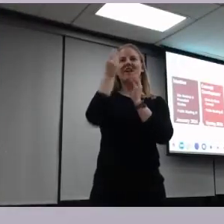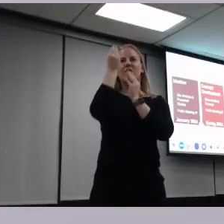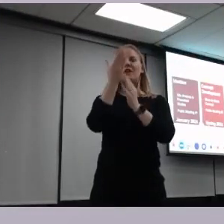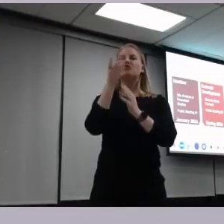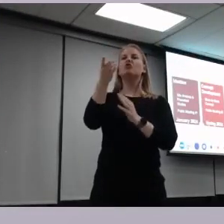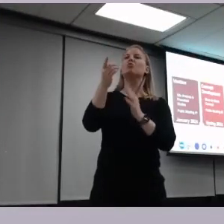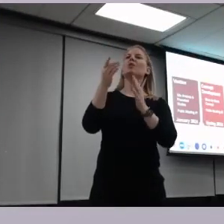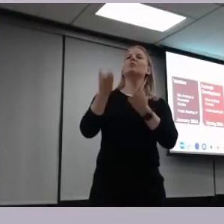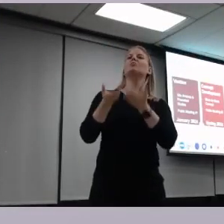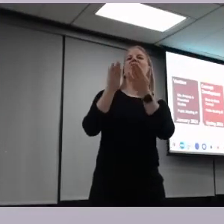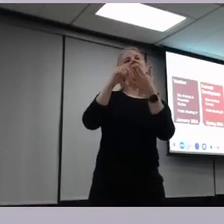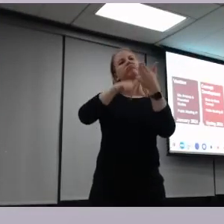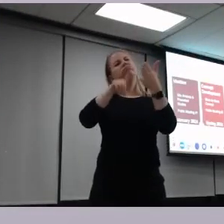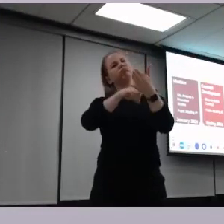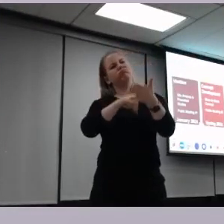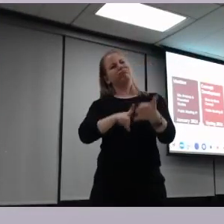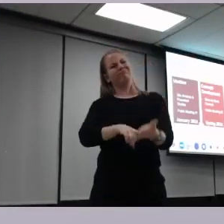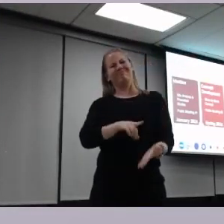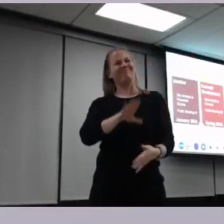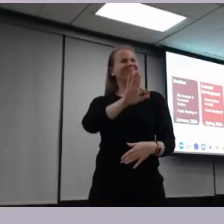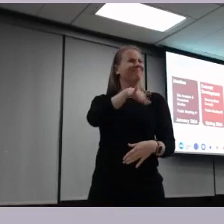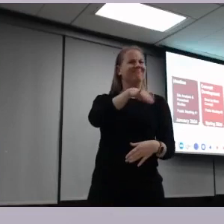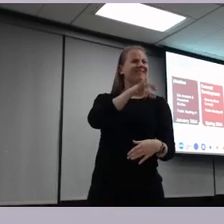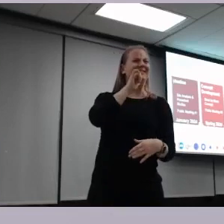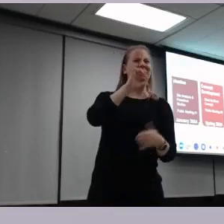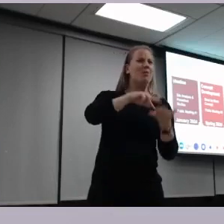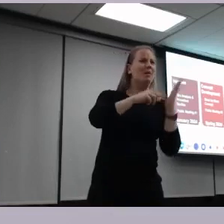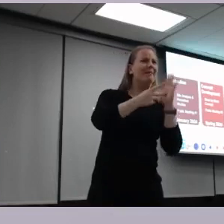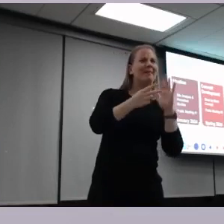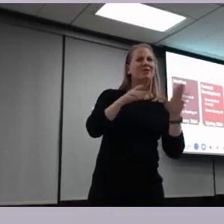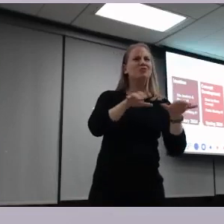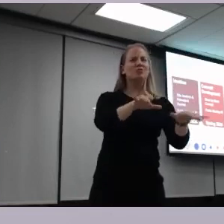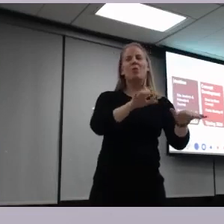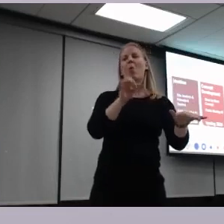You'll say that's not what we met or actually, now that we're starting